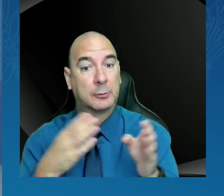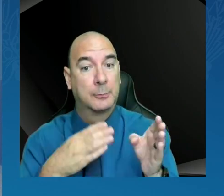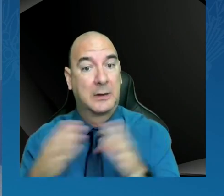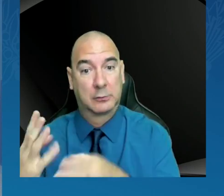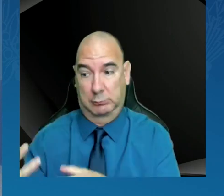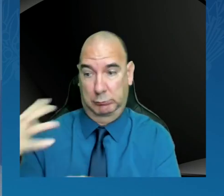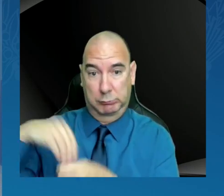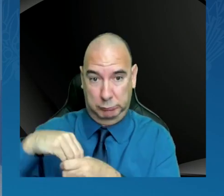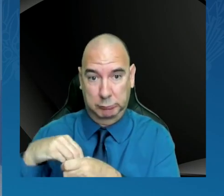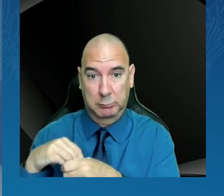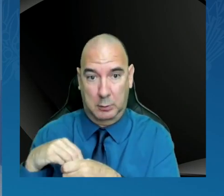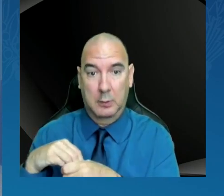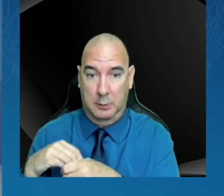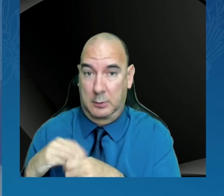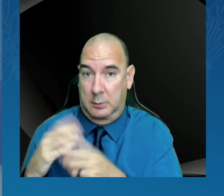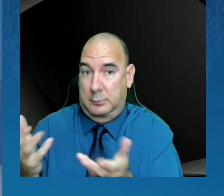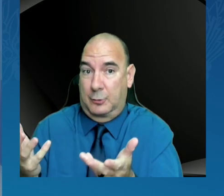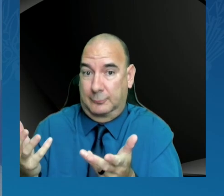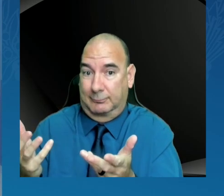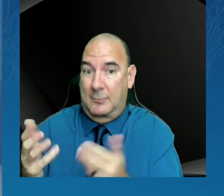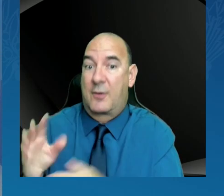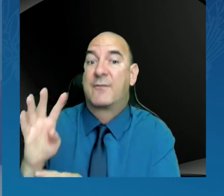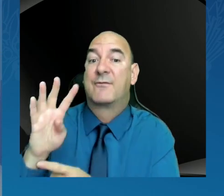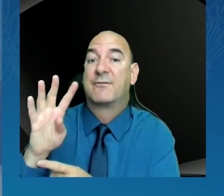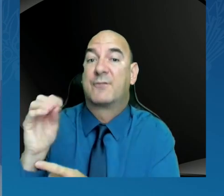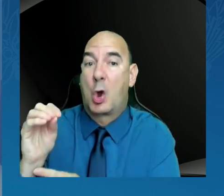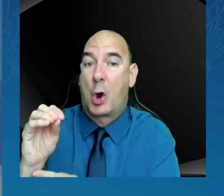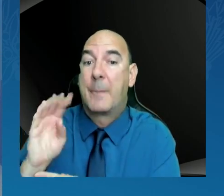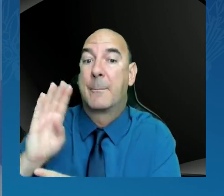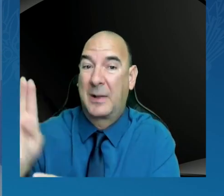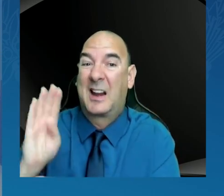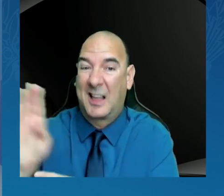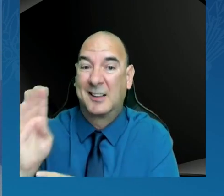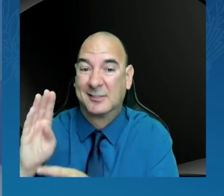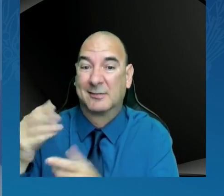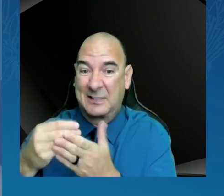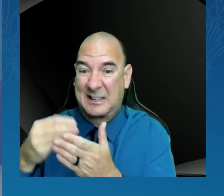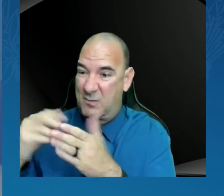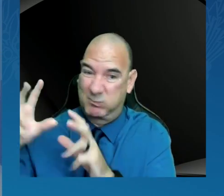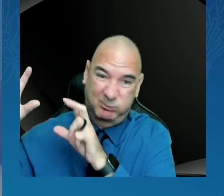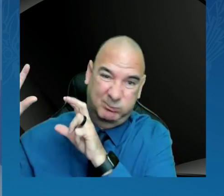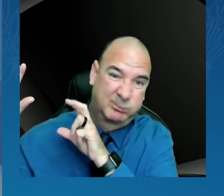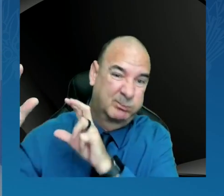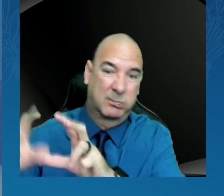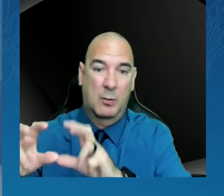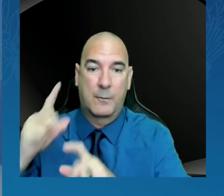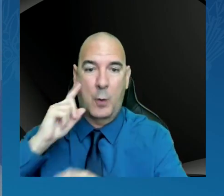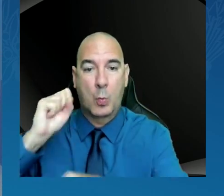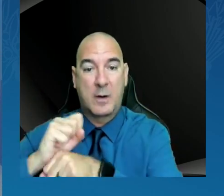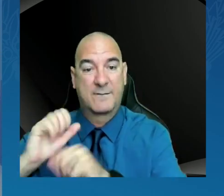a $40 billion investment in workforce development. Just think about that.